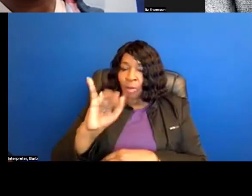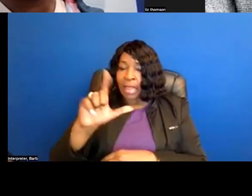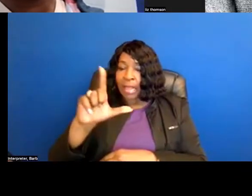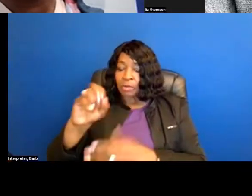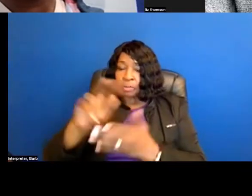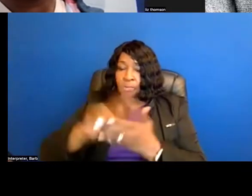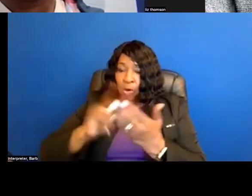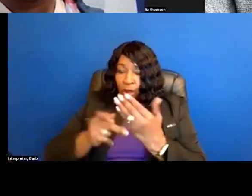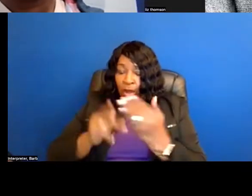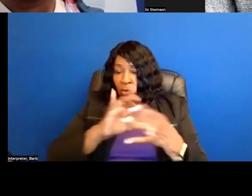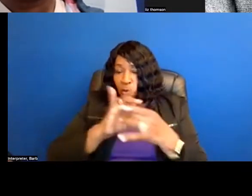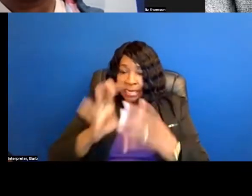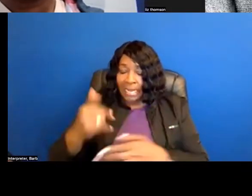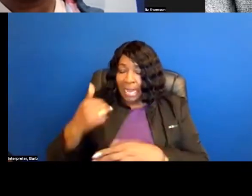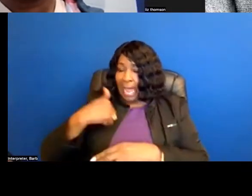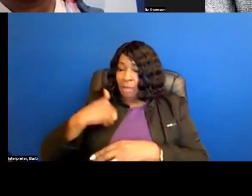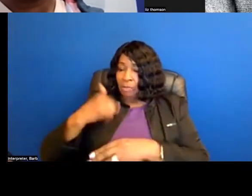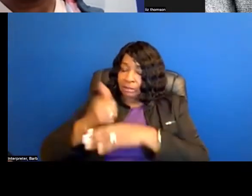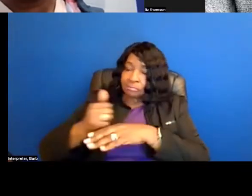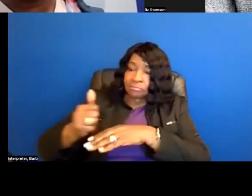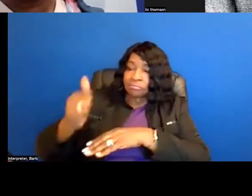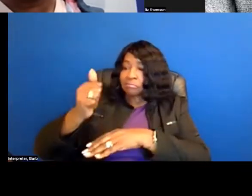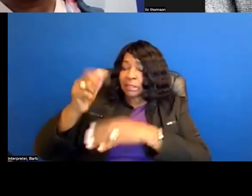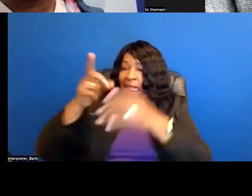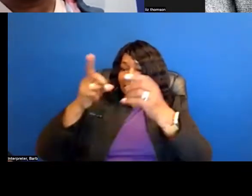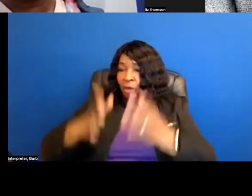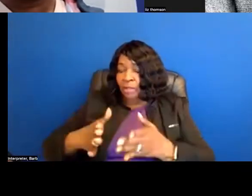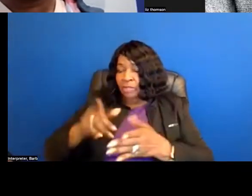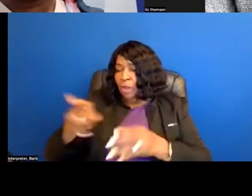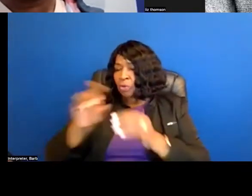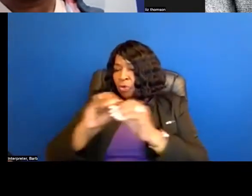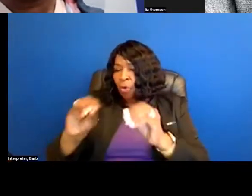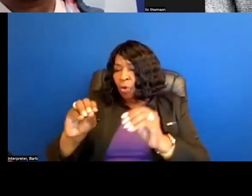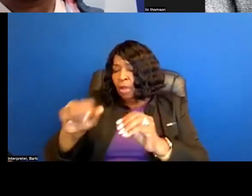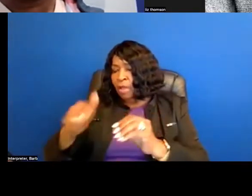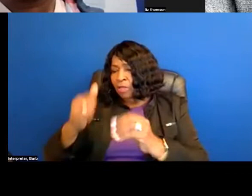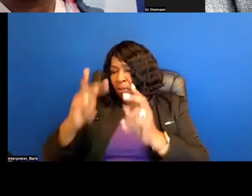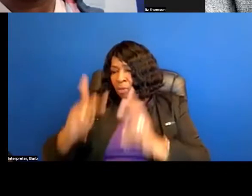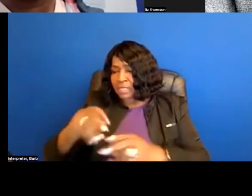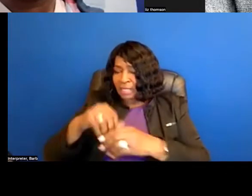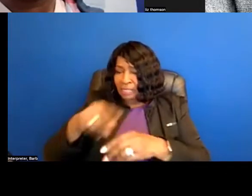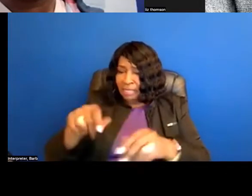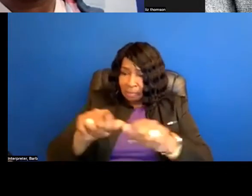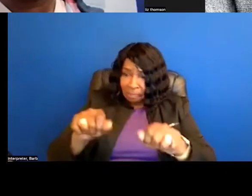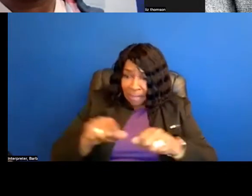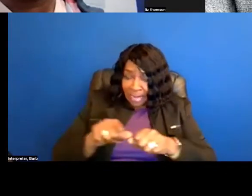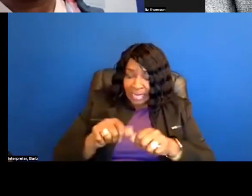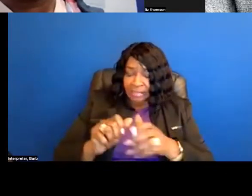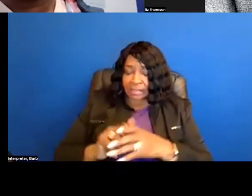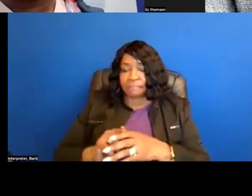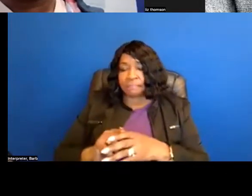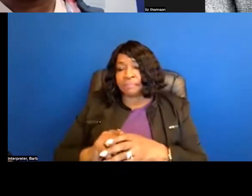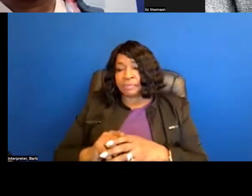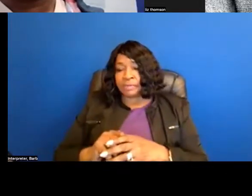there was no one else in the space, but just for funding and things like that and purposes, that was the title.